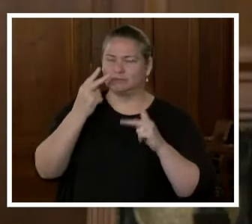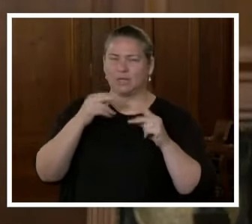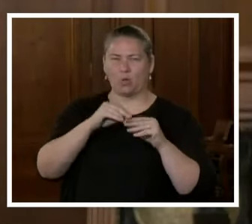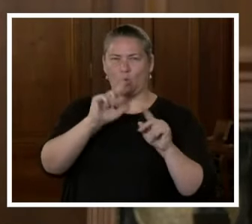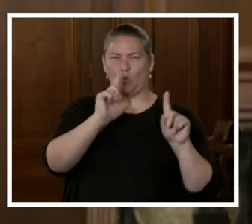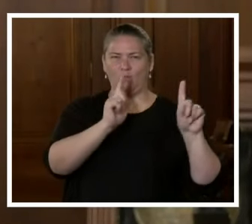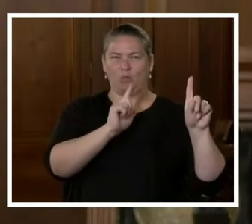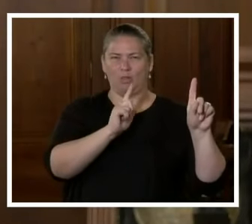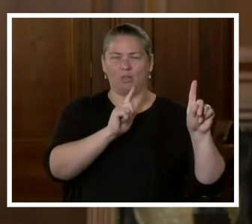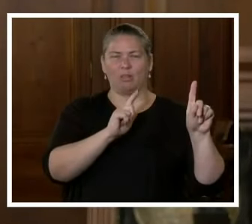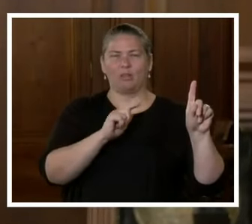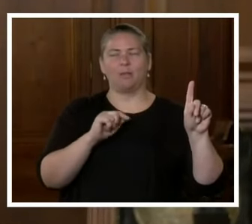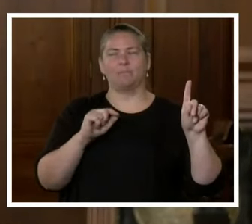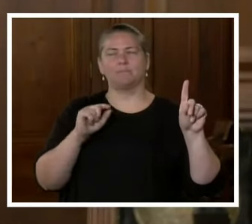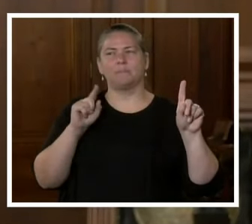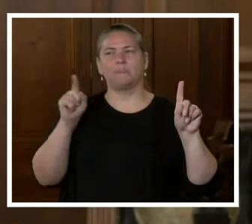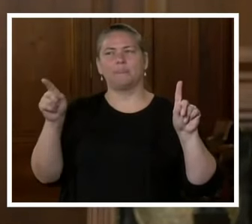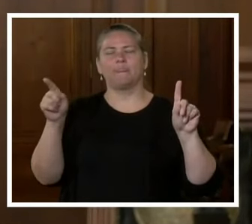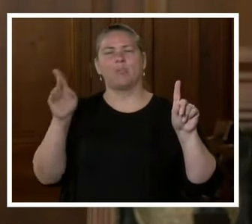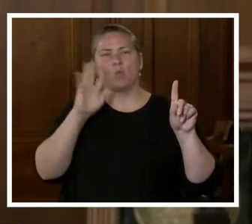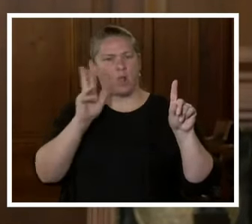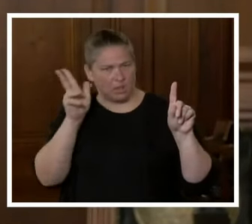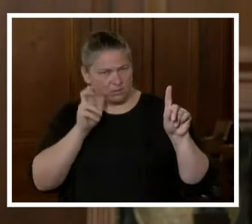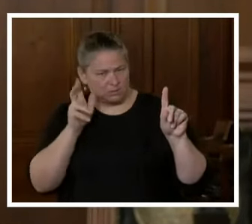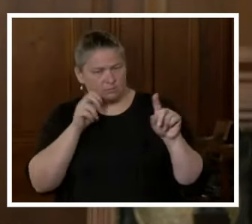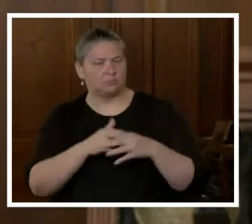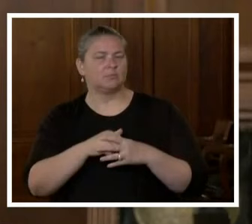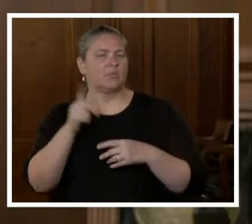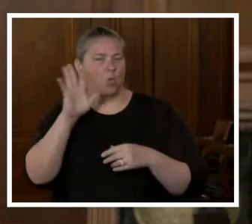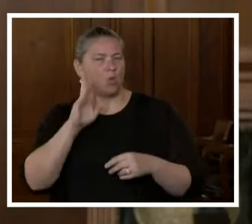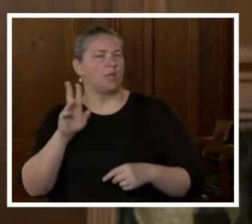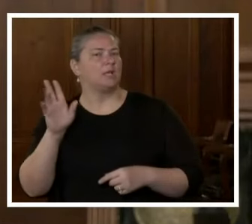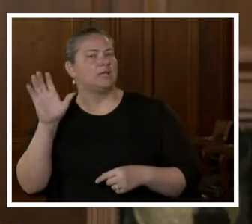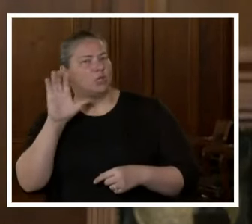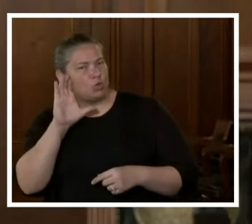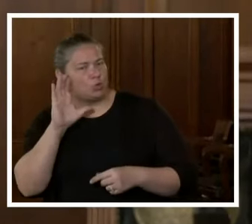BOTH, AND I'M CONVINCED BY THE